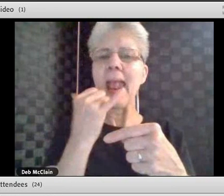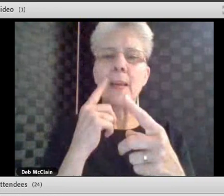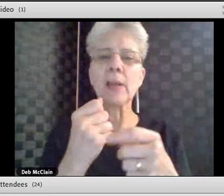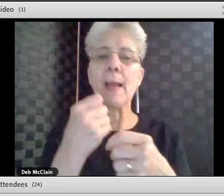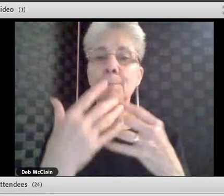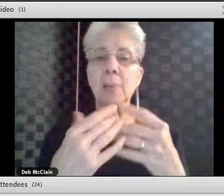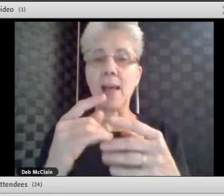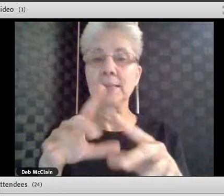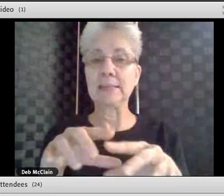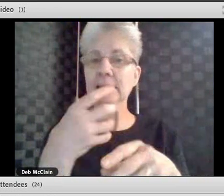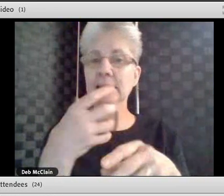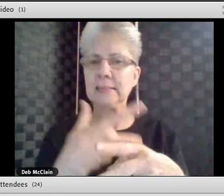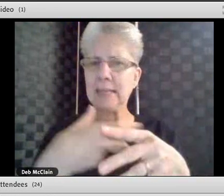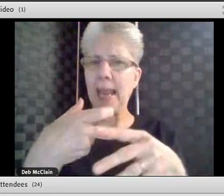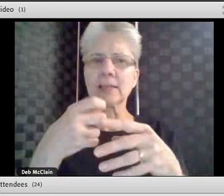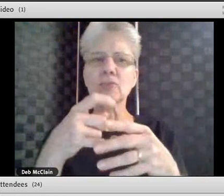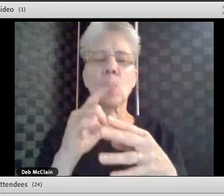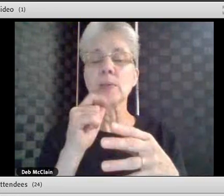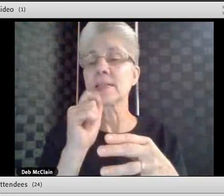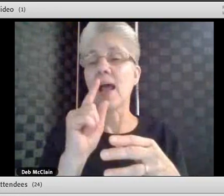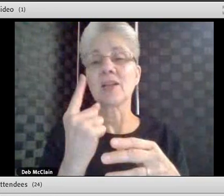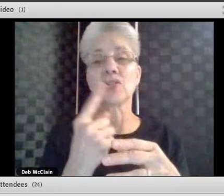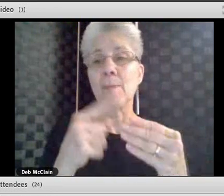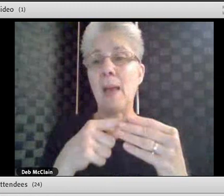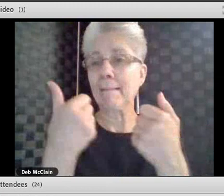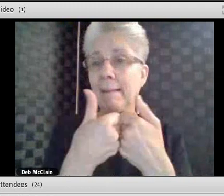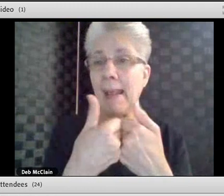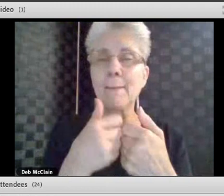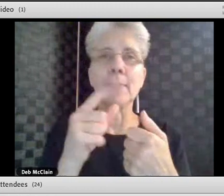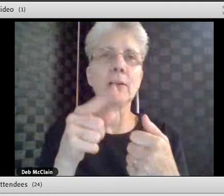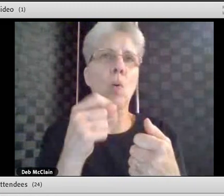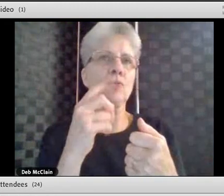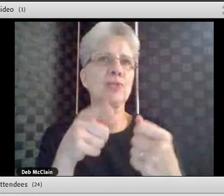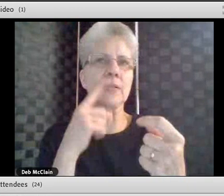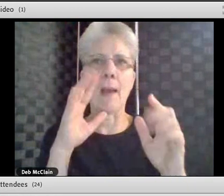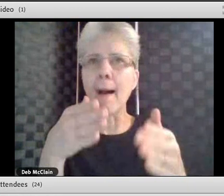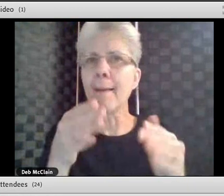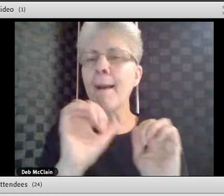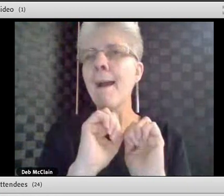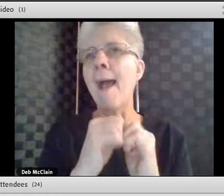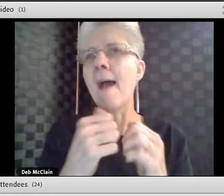so there's -- I mean, it's not just about gaming. It's not just about having tons of fun, which is great.